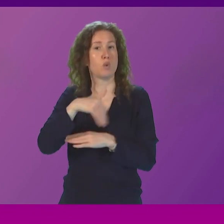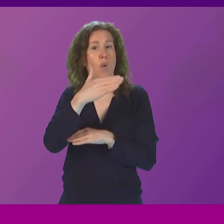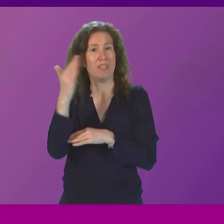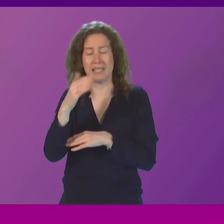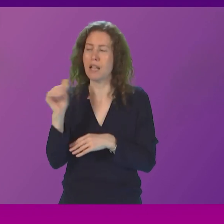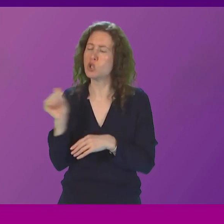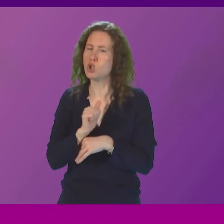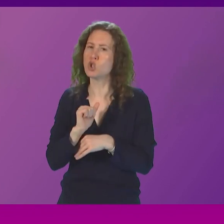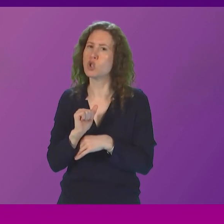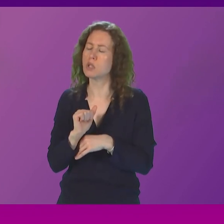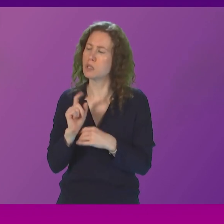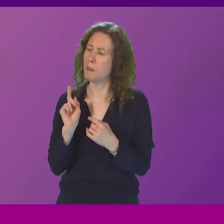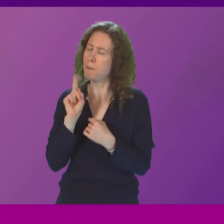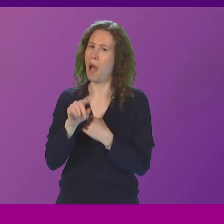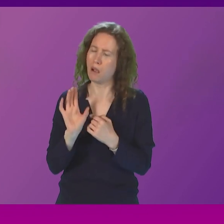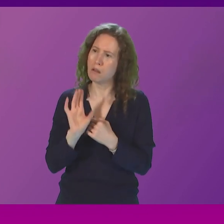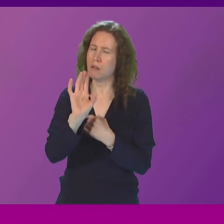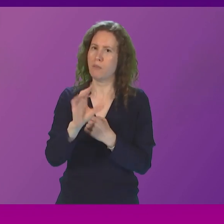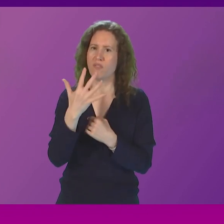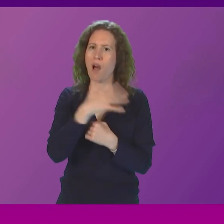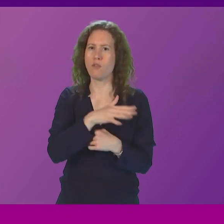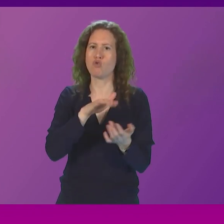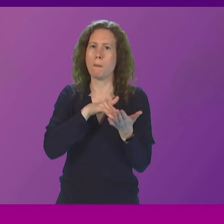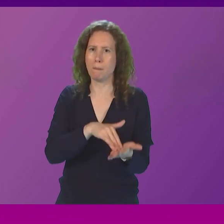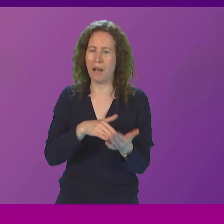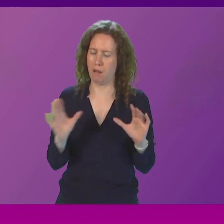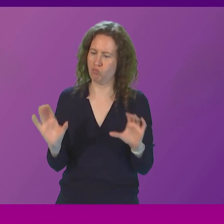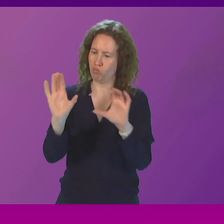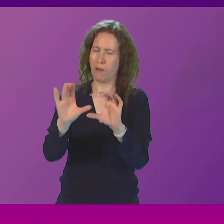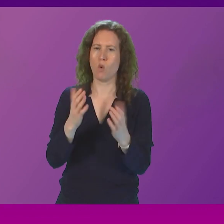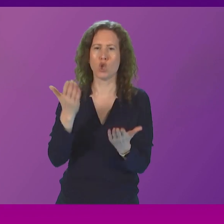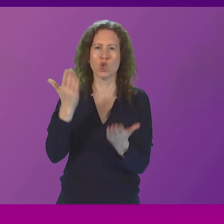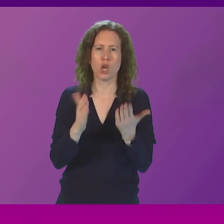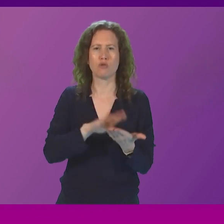least that it could do is to match our £500 million just transition fund and help us to